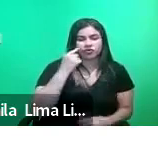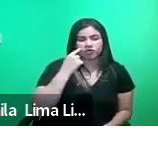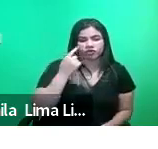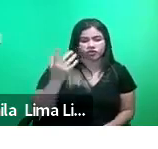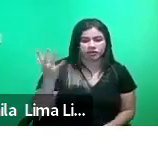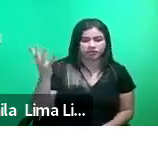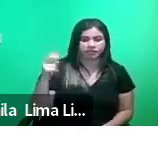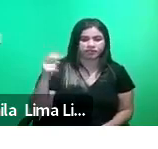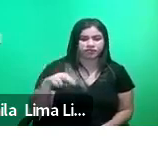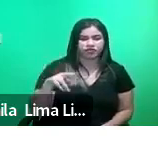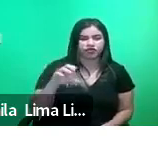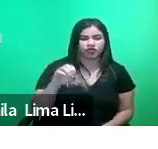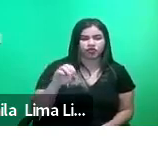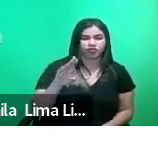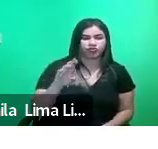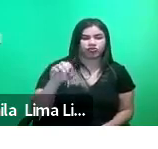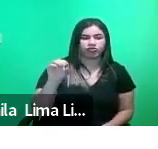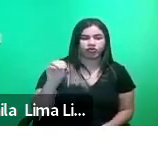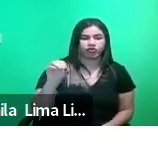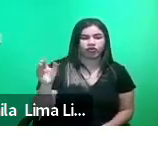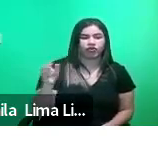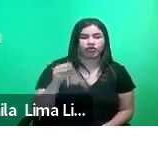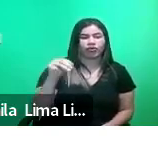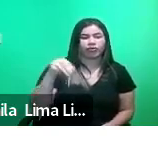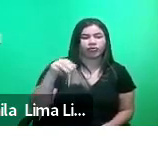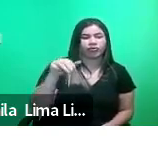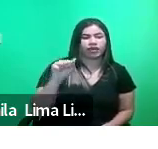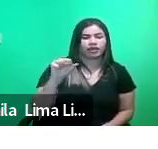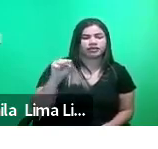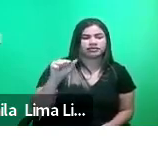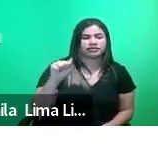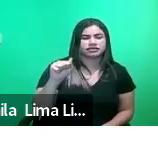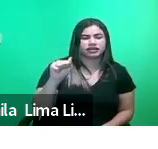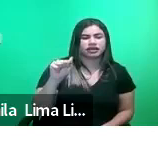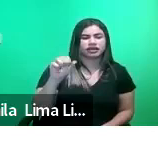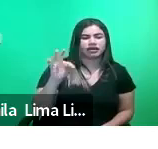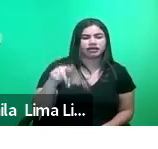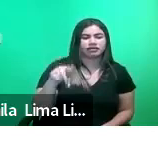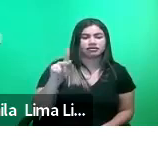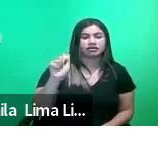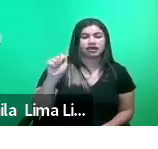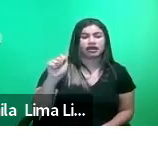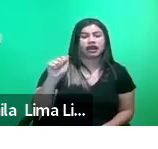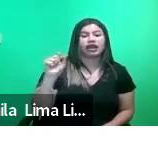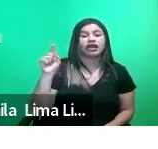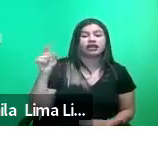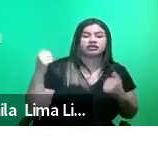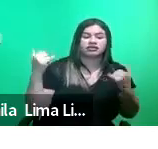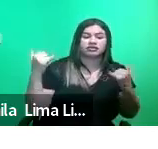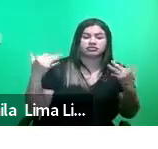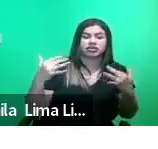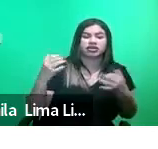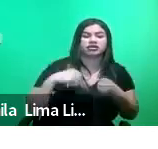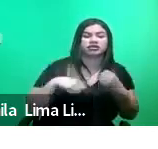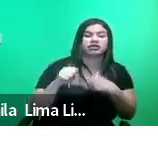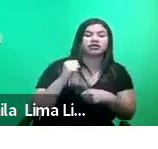is interesting here is interesting here. my sachusetts Mosatka notes that in 1,912 we'll Mosatka notes that in 1,912 will have won't noted it is